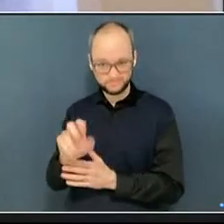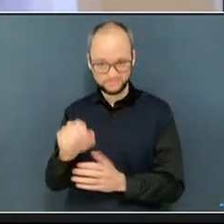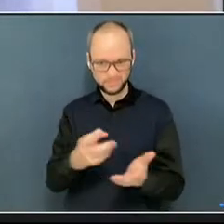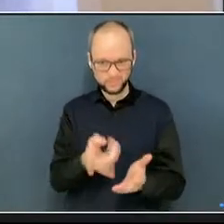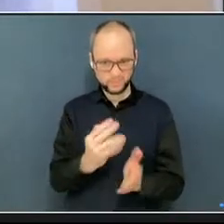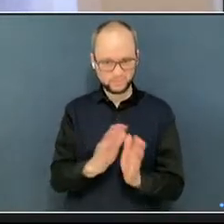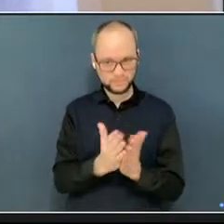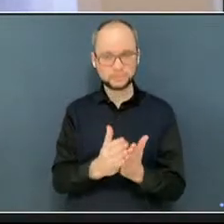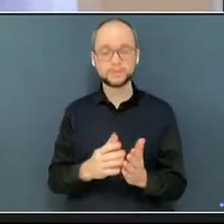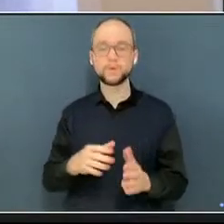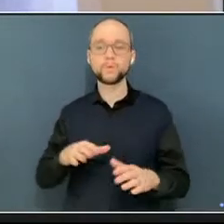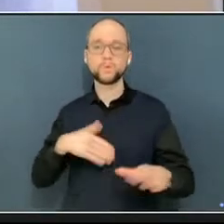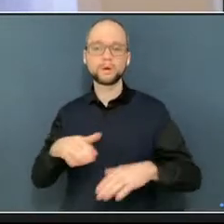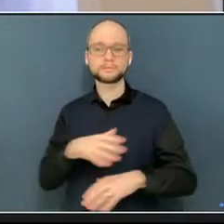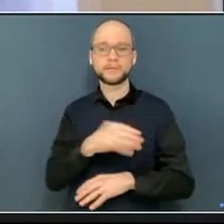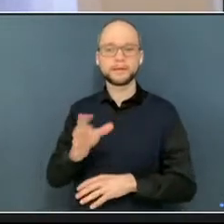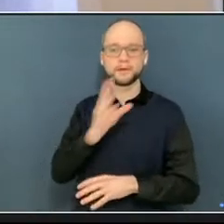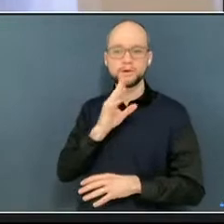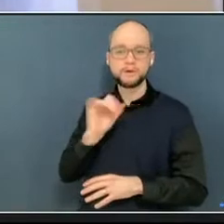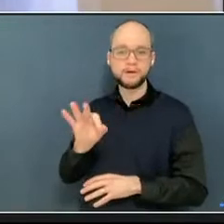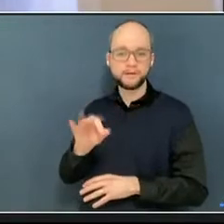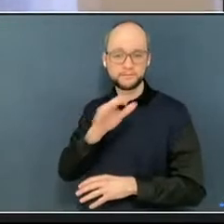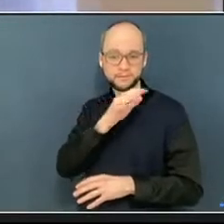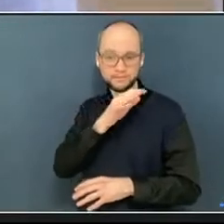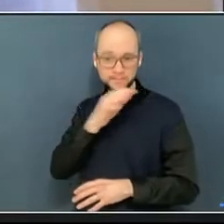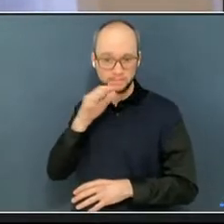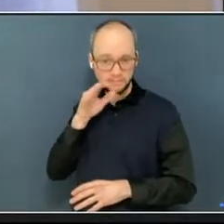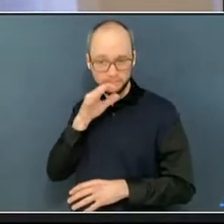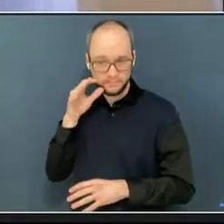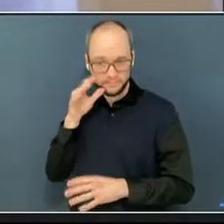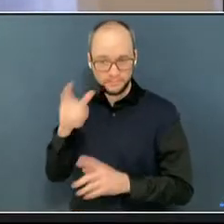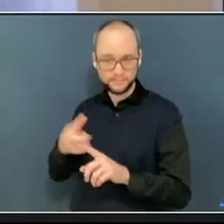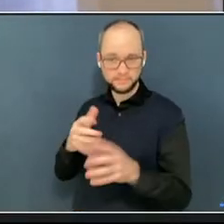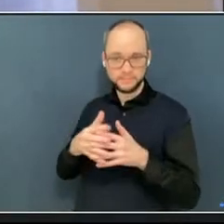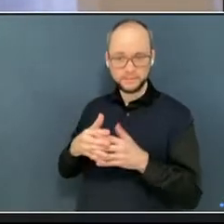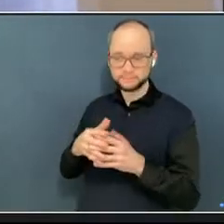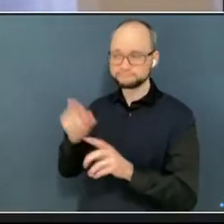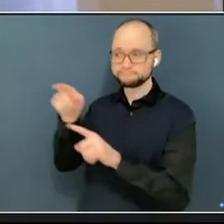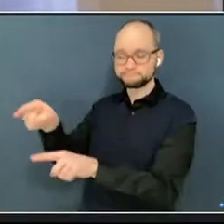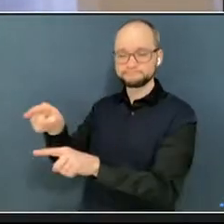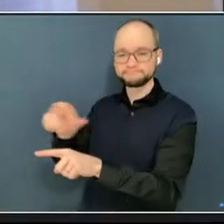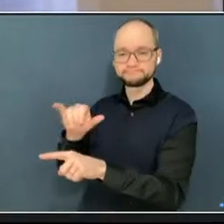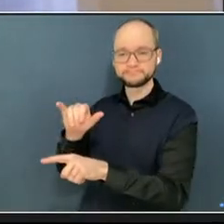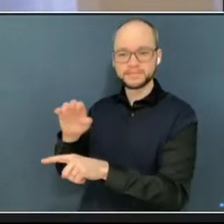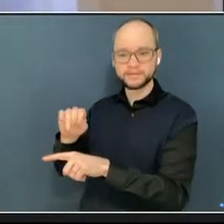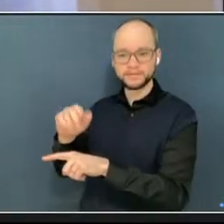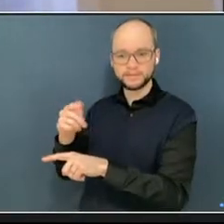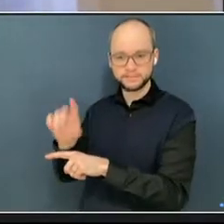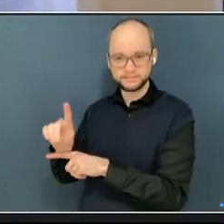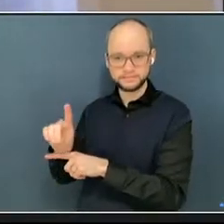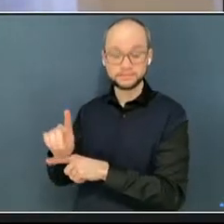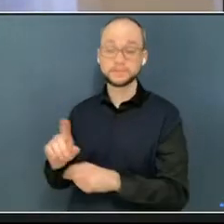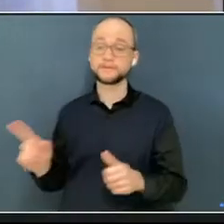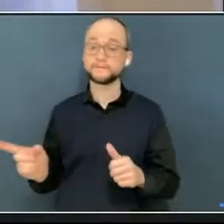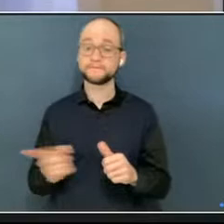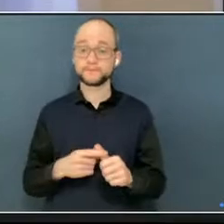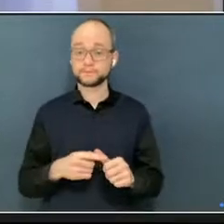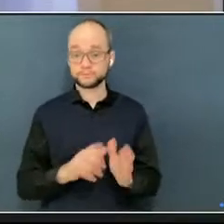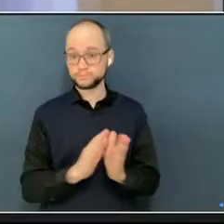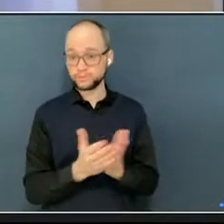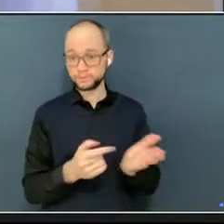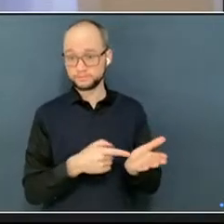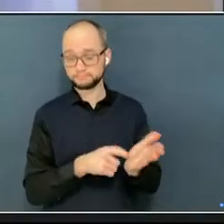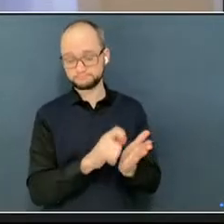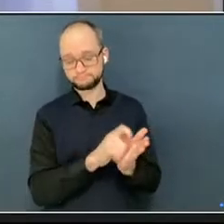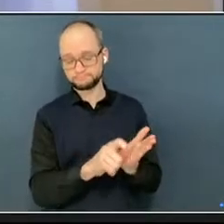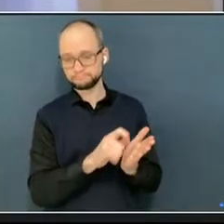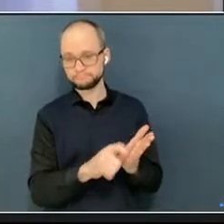of an American Farmer in England. I would dedicate the first volume to Mr. George Getz.